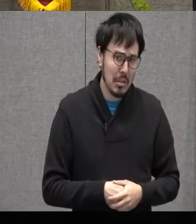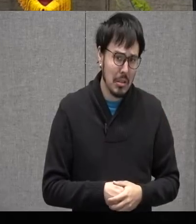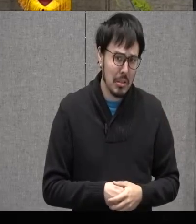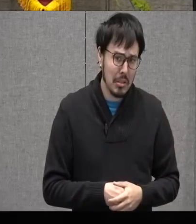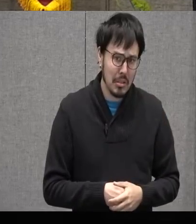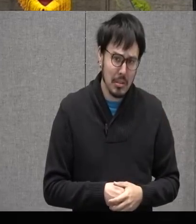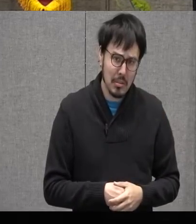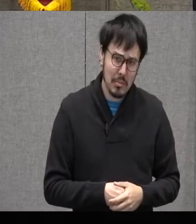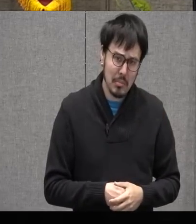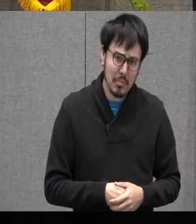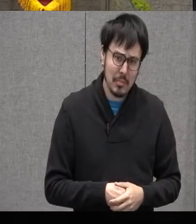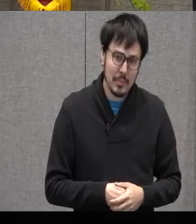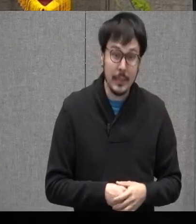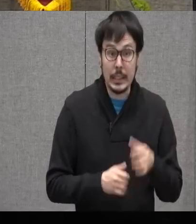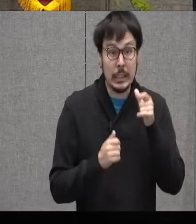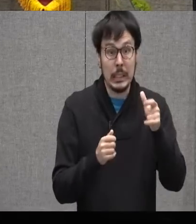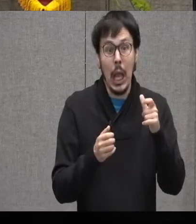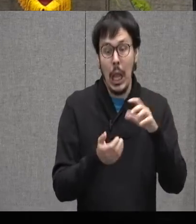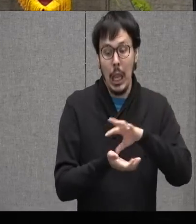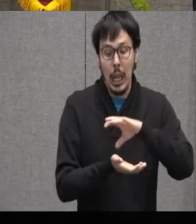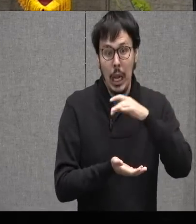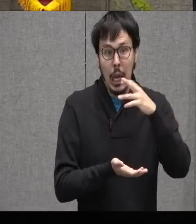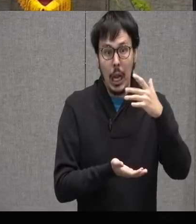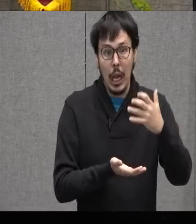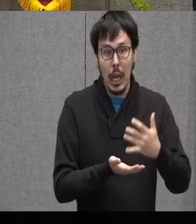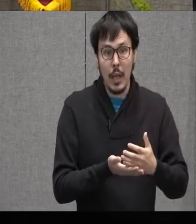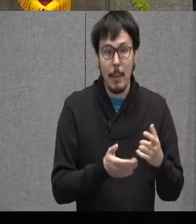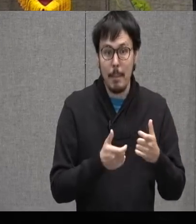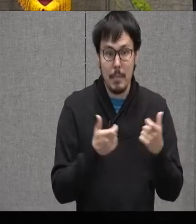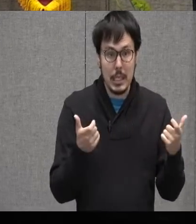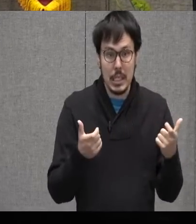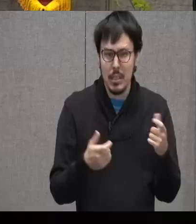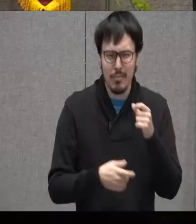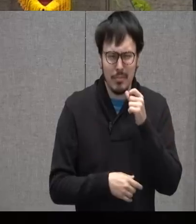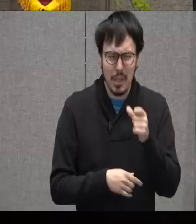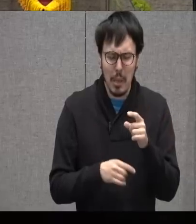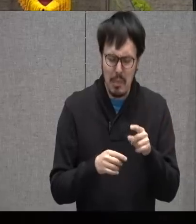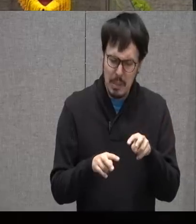It's not a giant pile but I bet there's more than five.